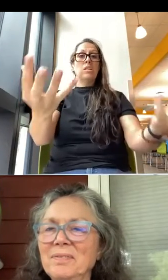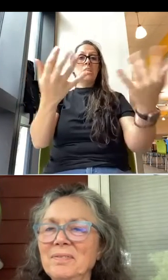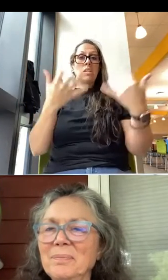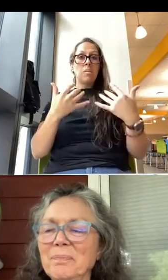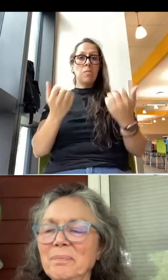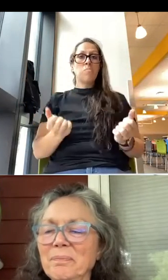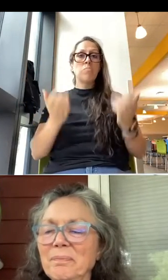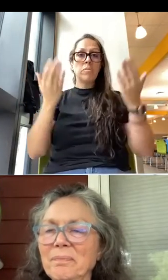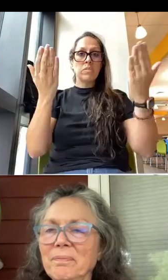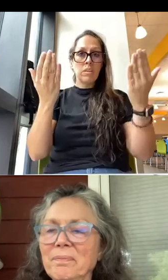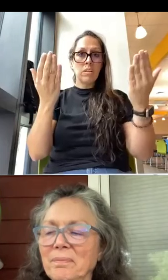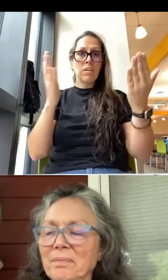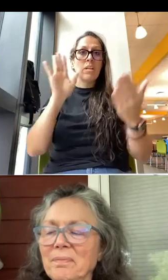um, their individual stories,